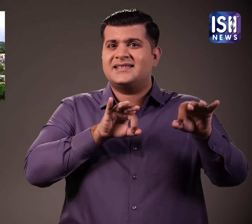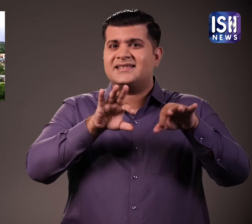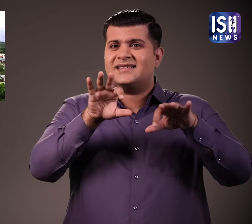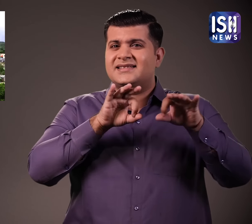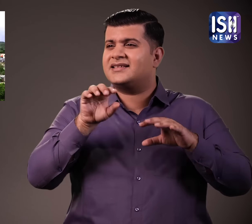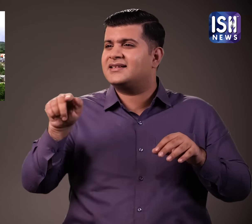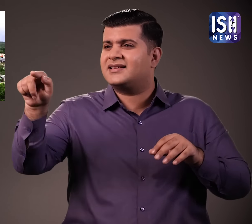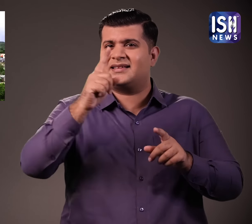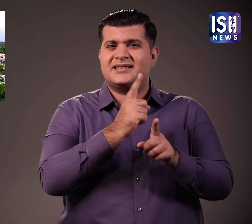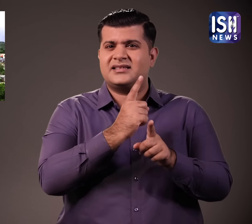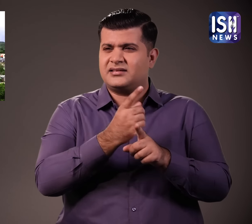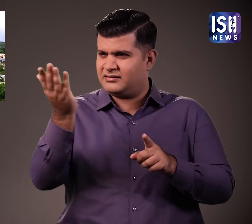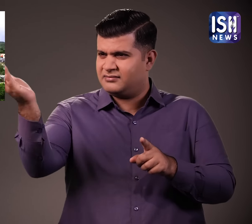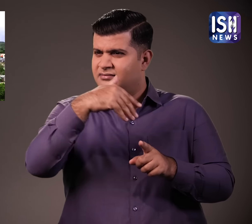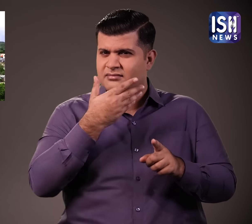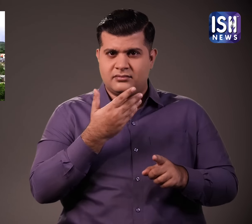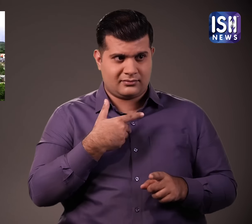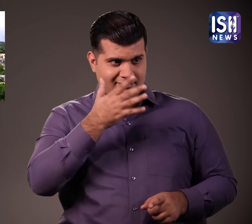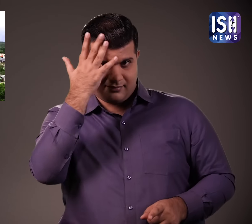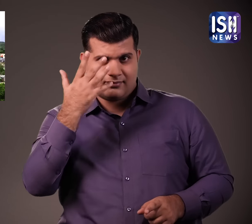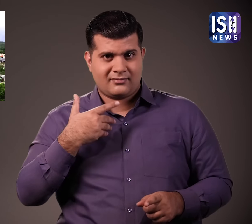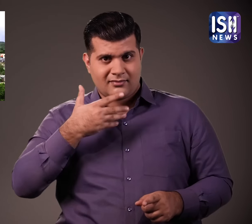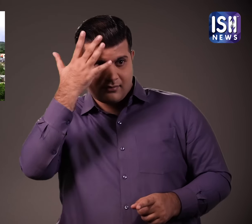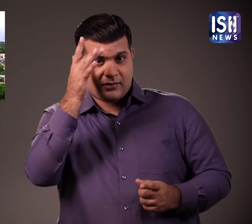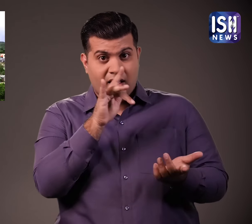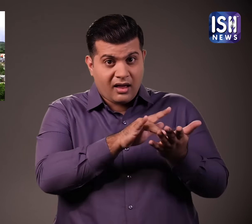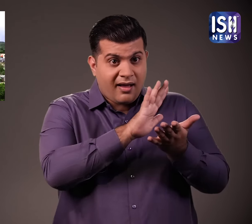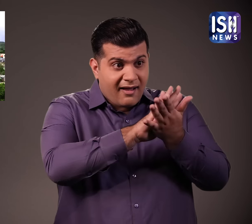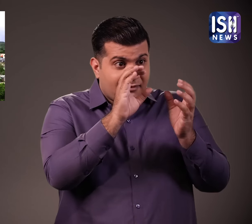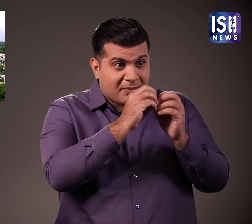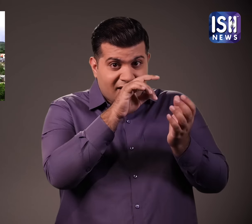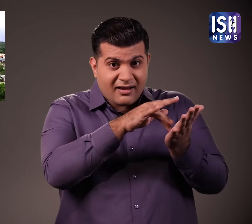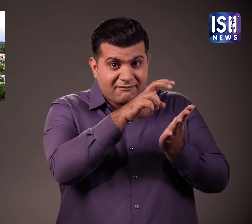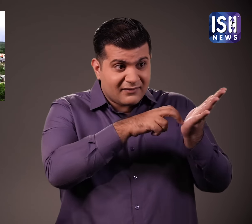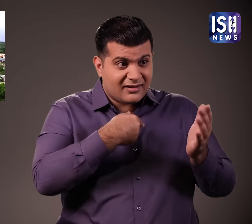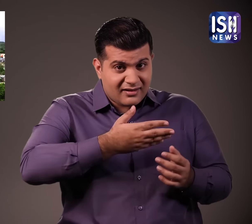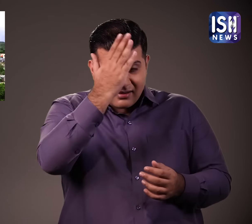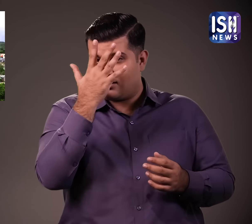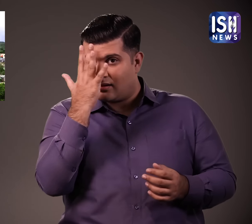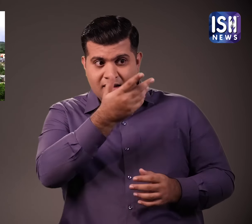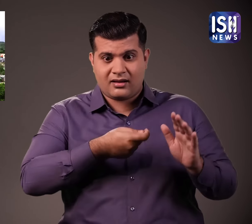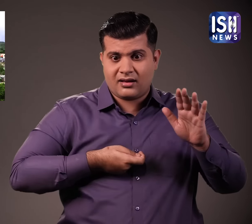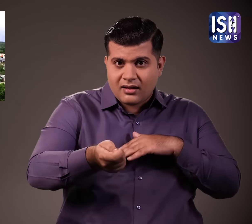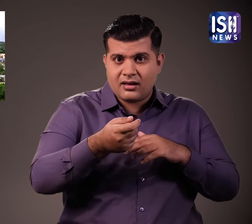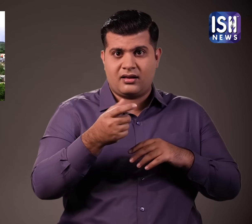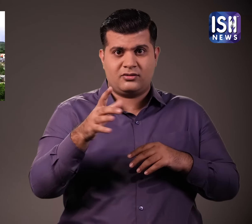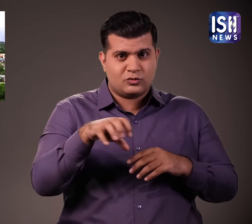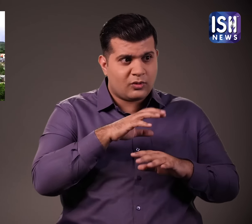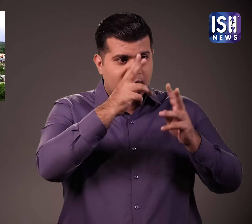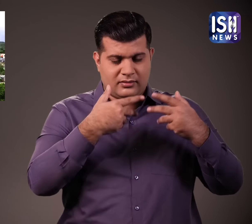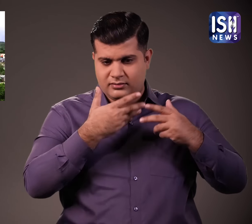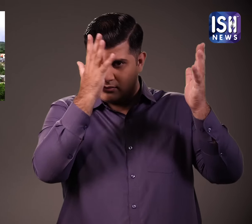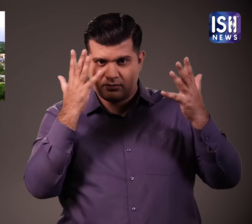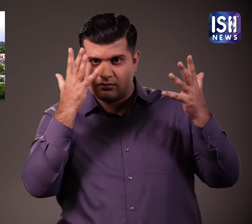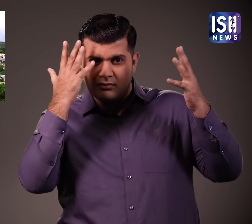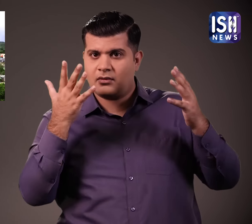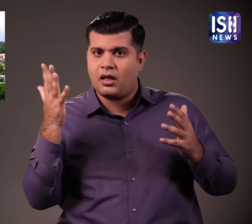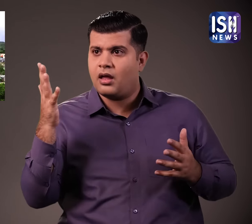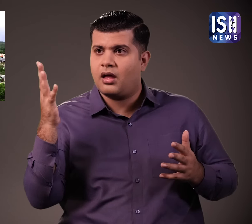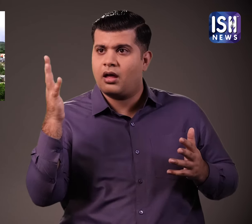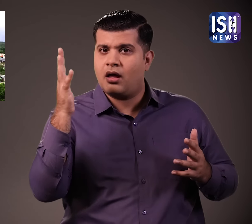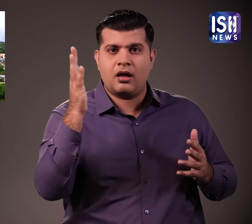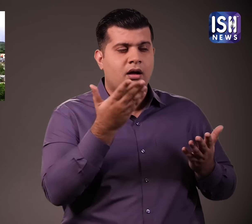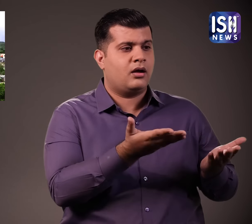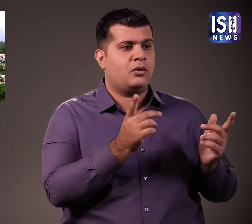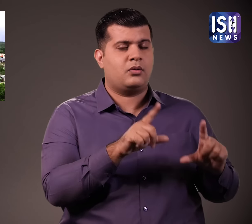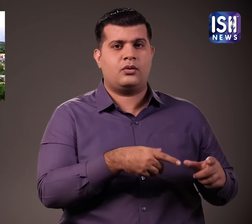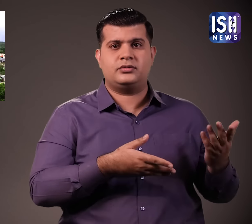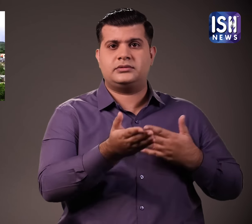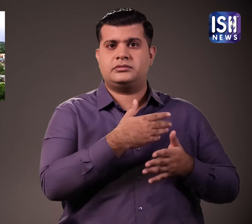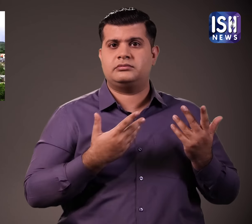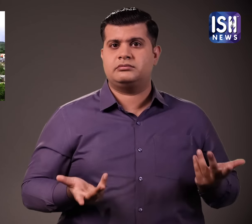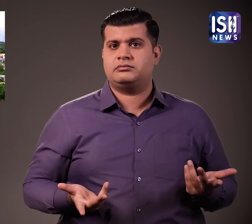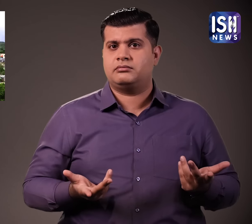Teachers from the cities refused to teach in this village due to the bad reputation.